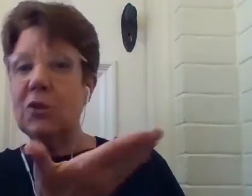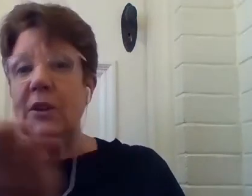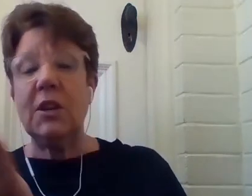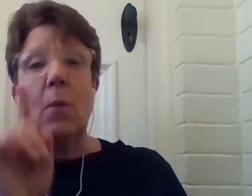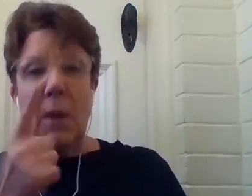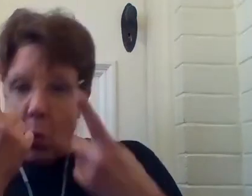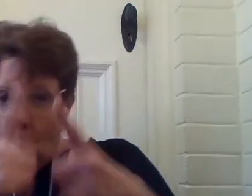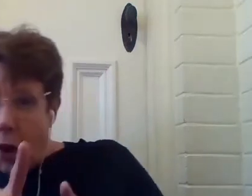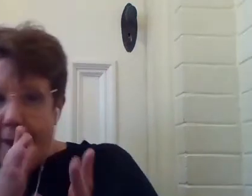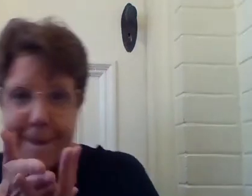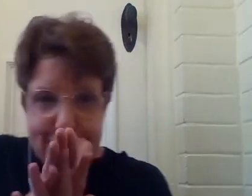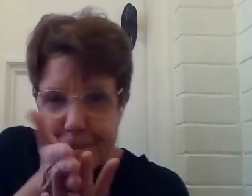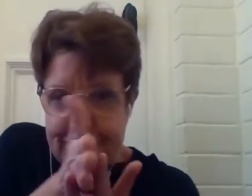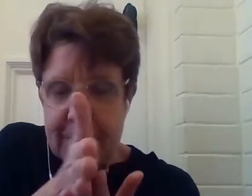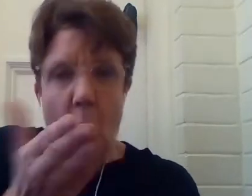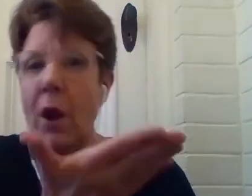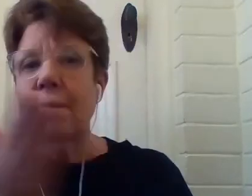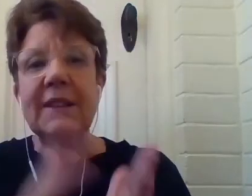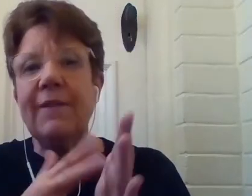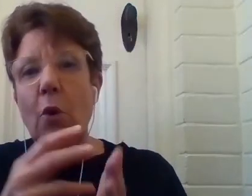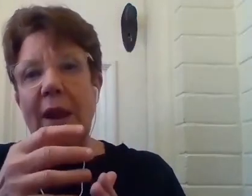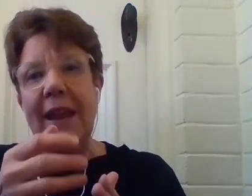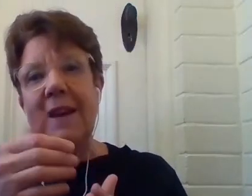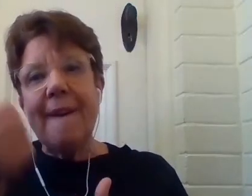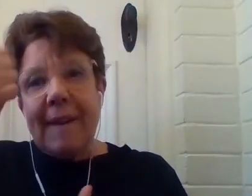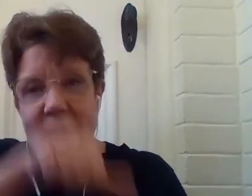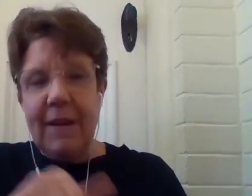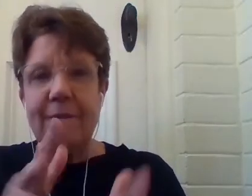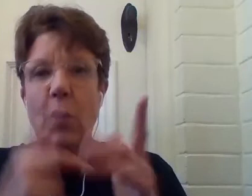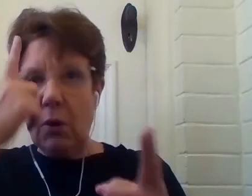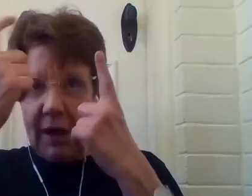out of this. We're all very clever and creative. >> FRANCES: I loved